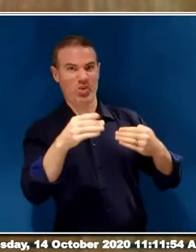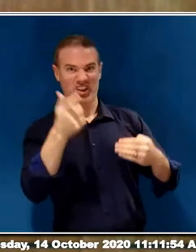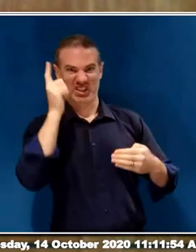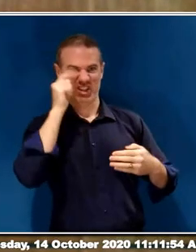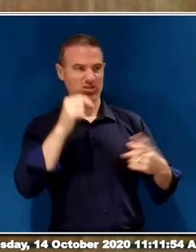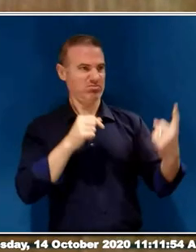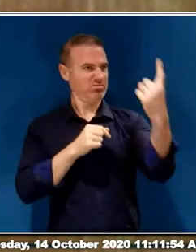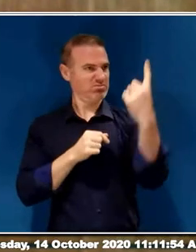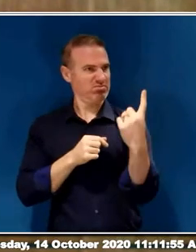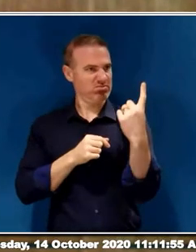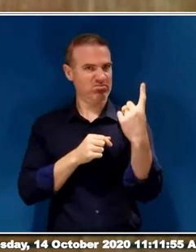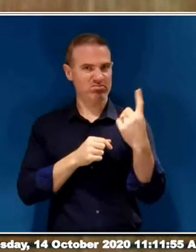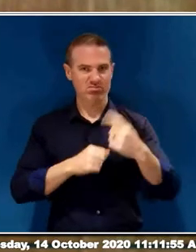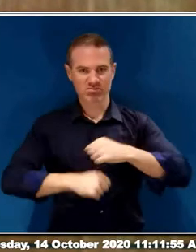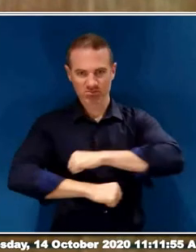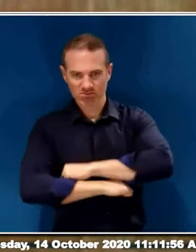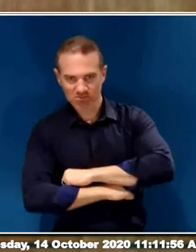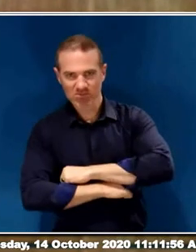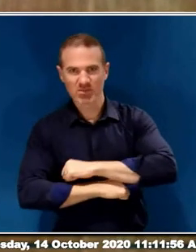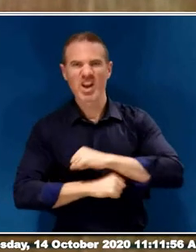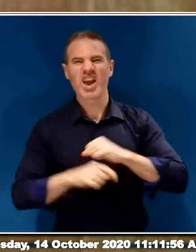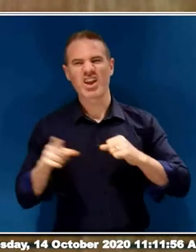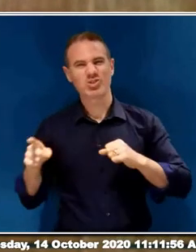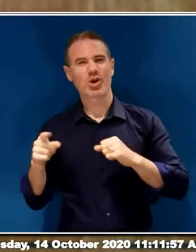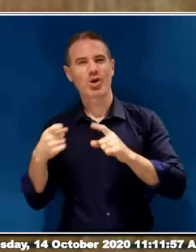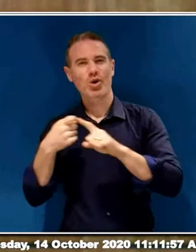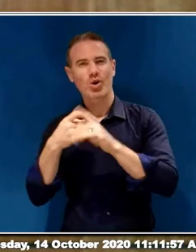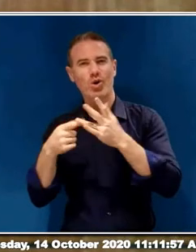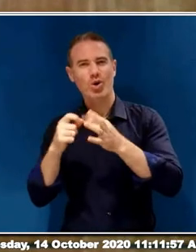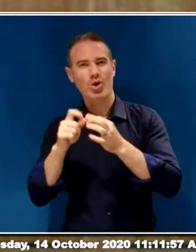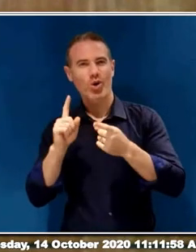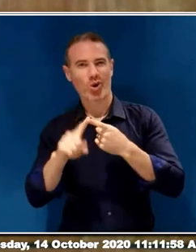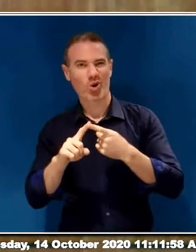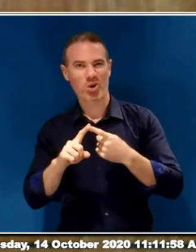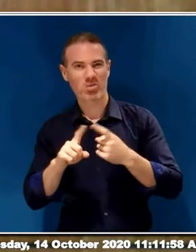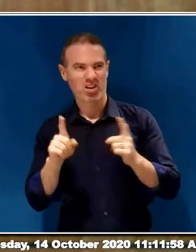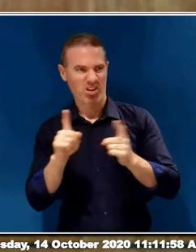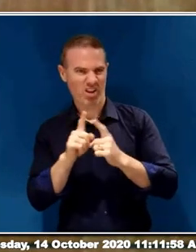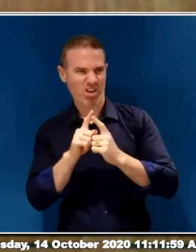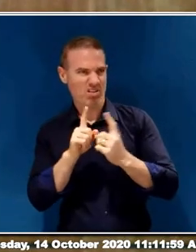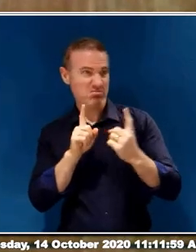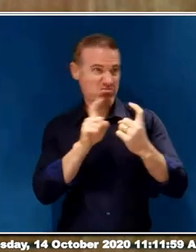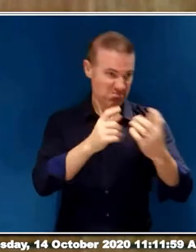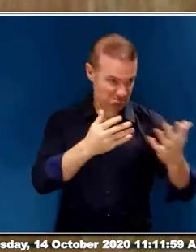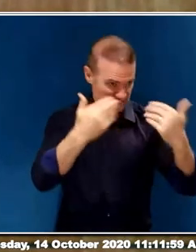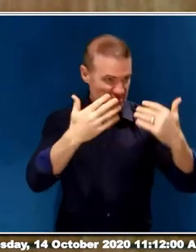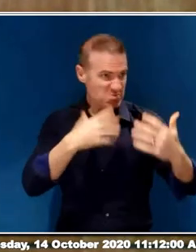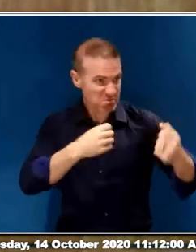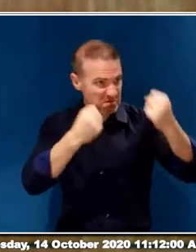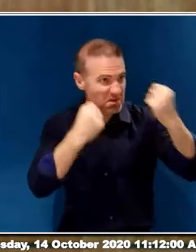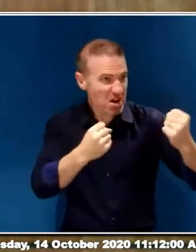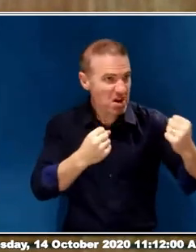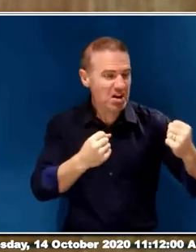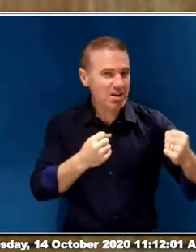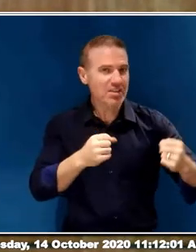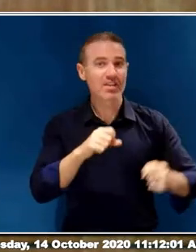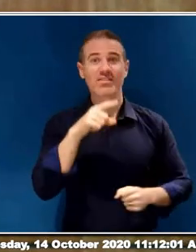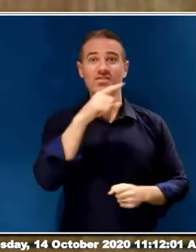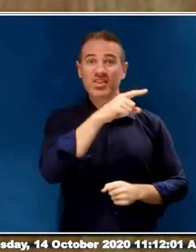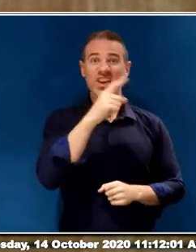Kobe said, "Come on, do you want to F-ing fight?" To which the teacher said, "Bring it on".